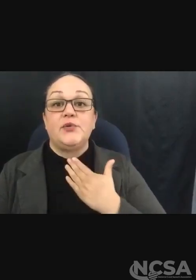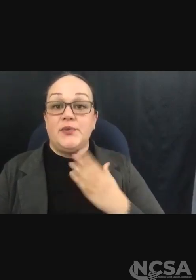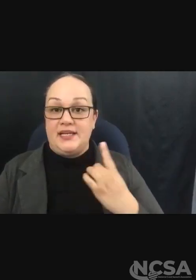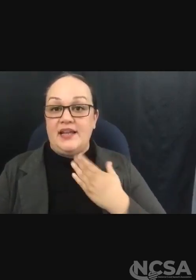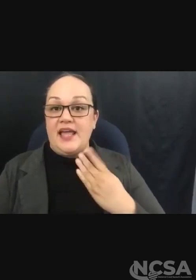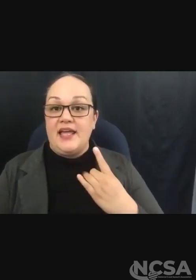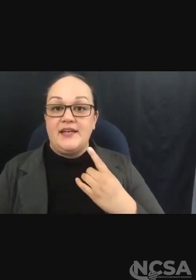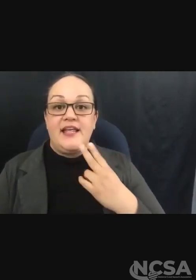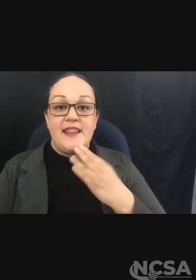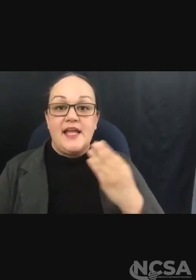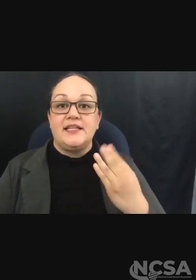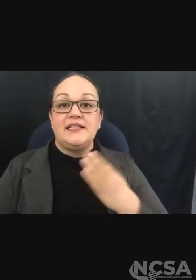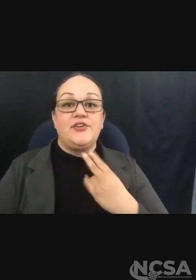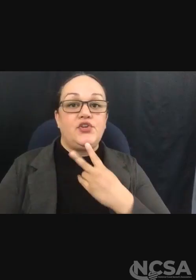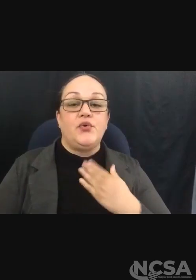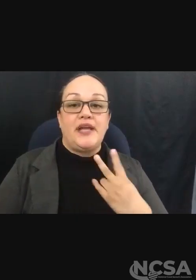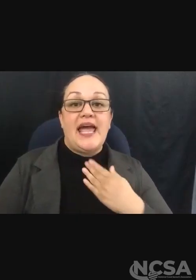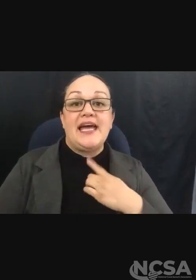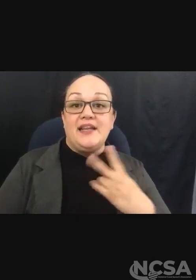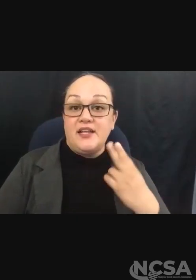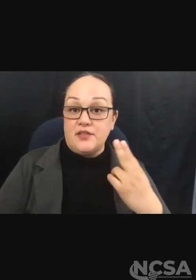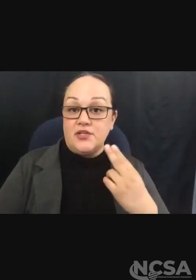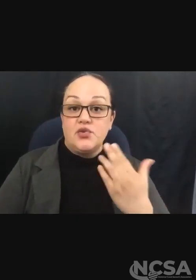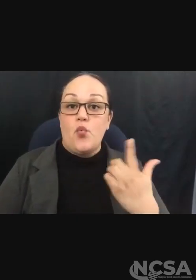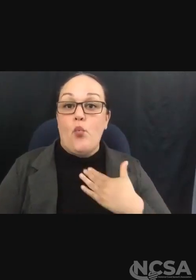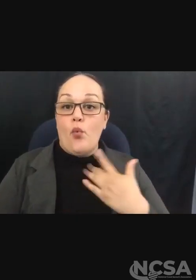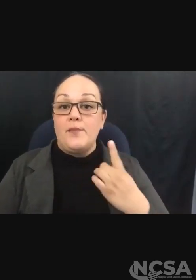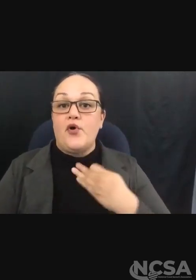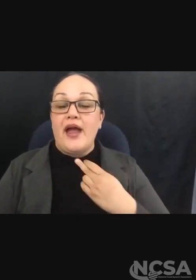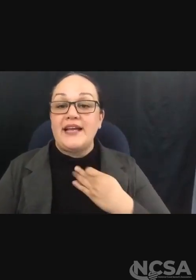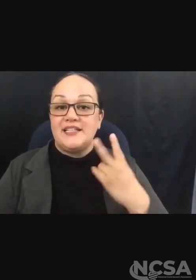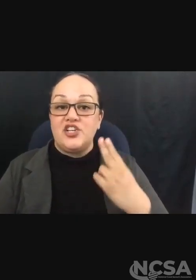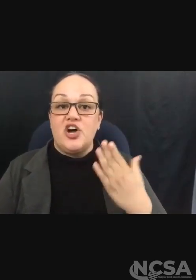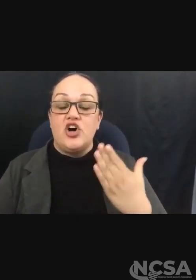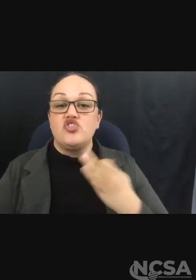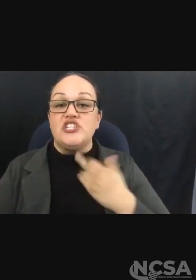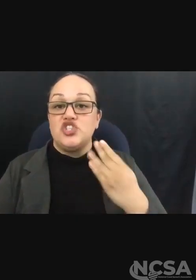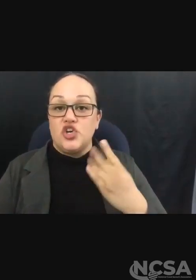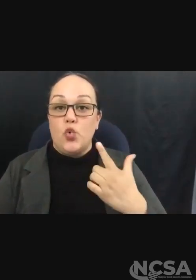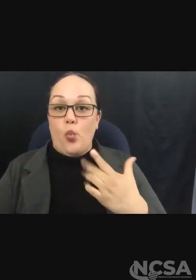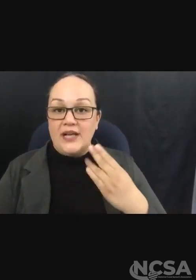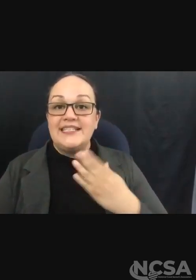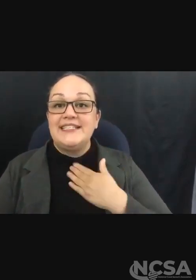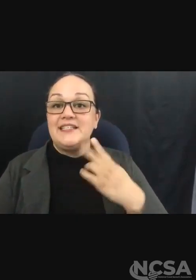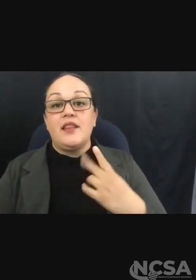And then continuing adding those while practicing the original ones until the point of which the kids